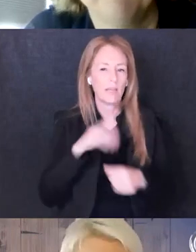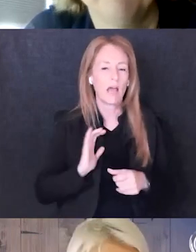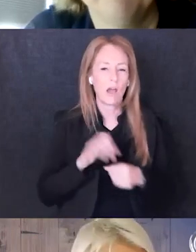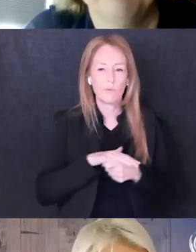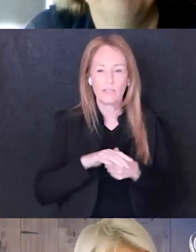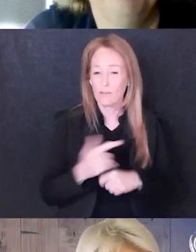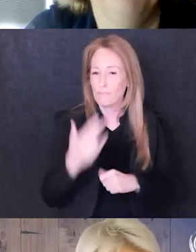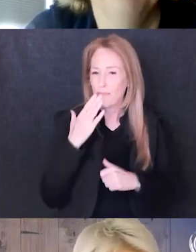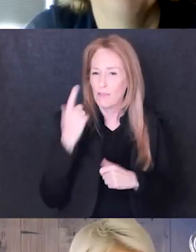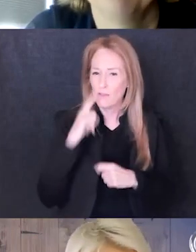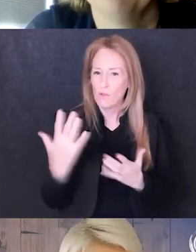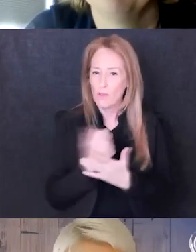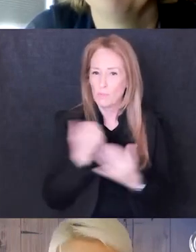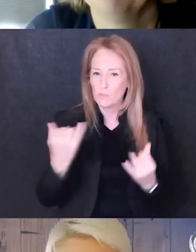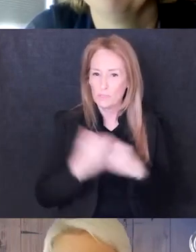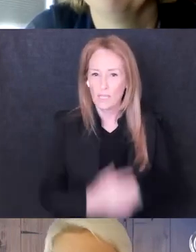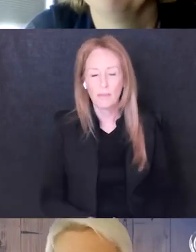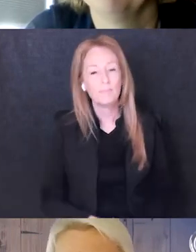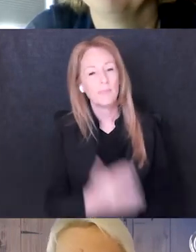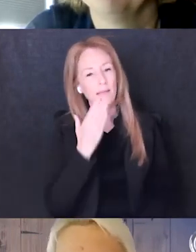: THANK YOU ADRIENNE AND CHAUNA.